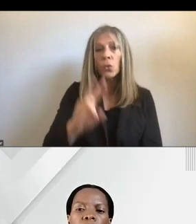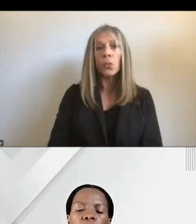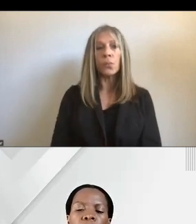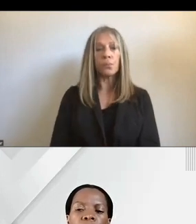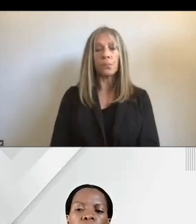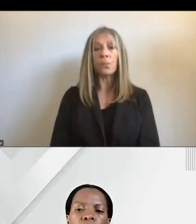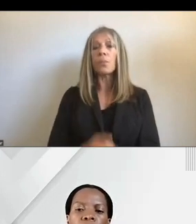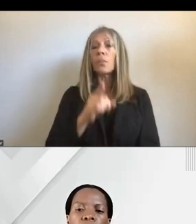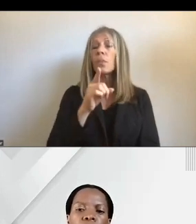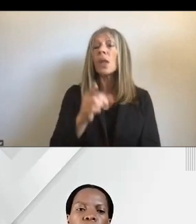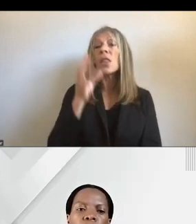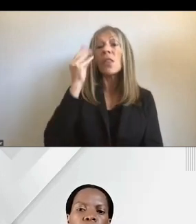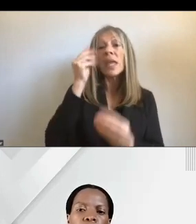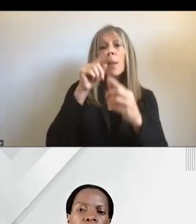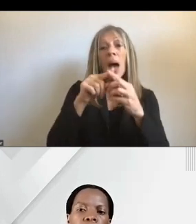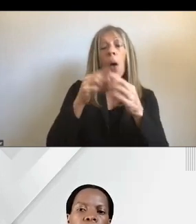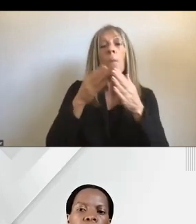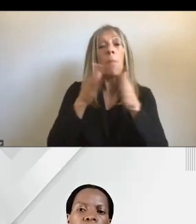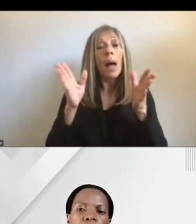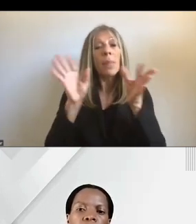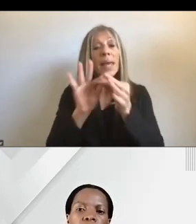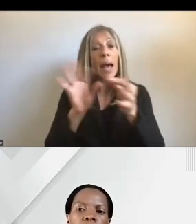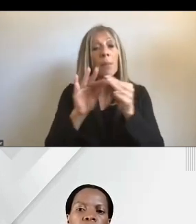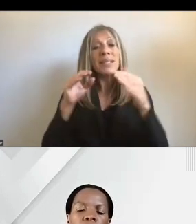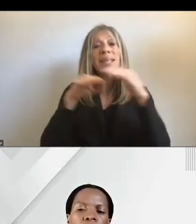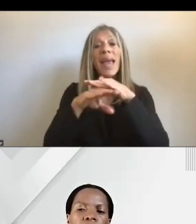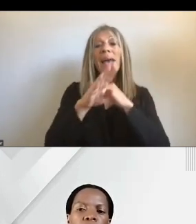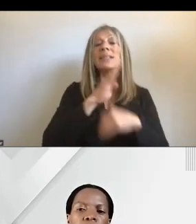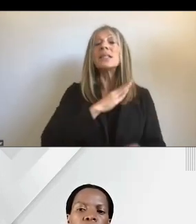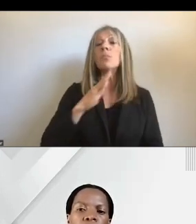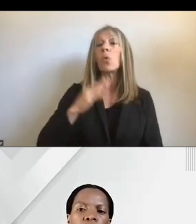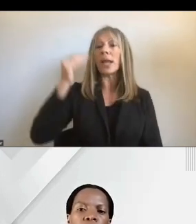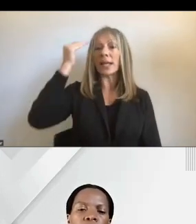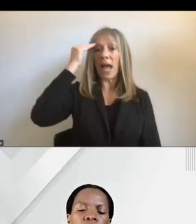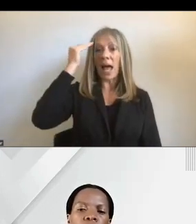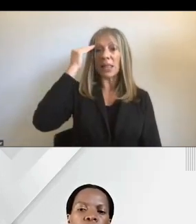Upon consideration of public comments, the Access Board acknowledged the diverse nature